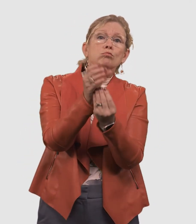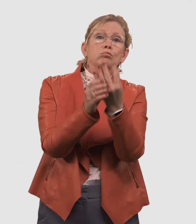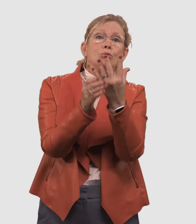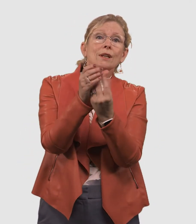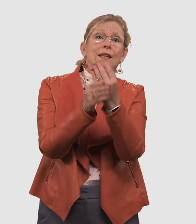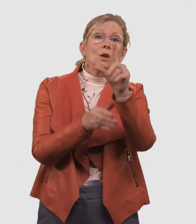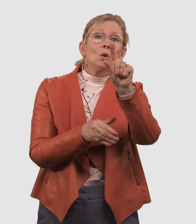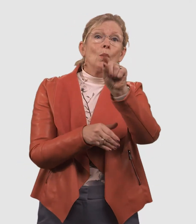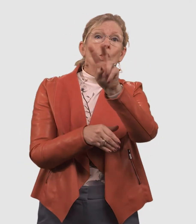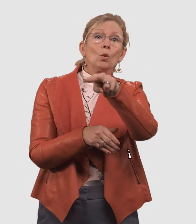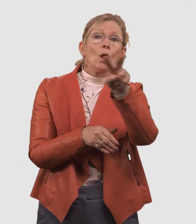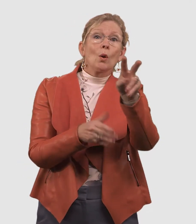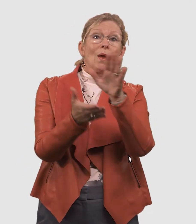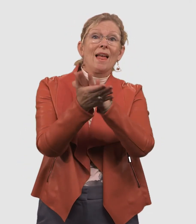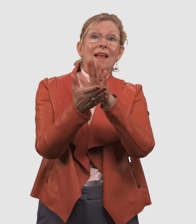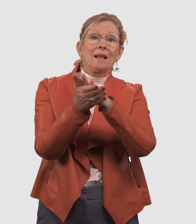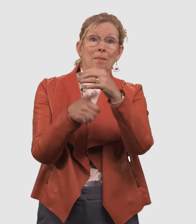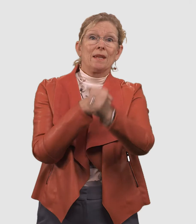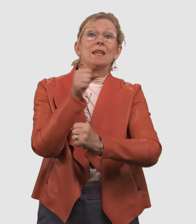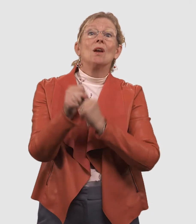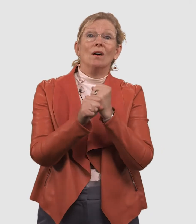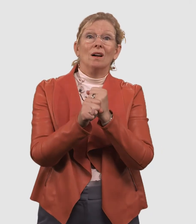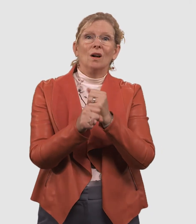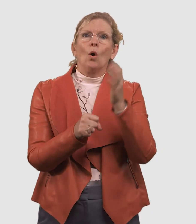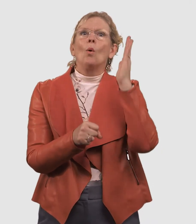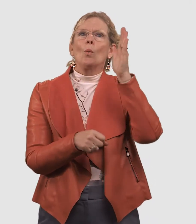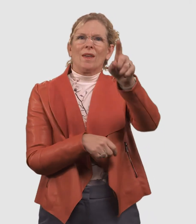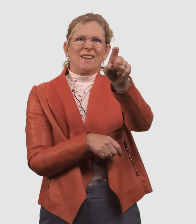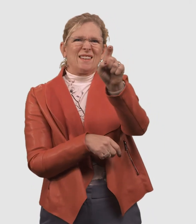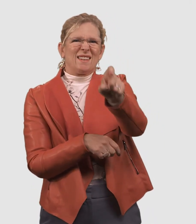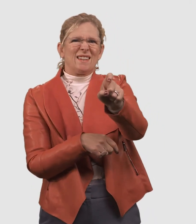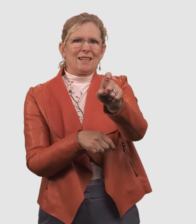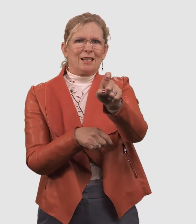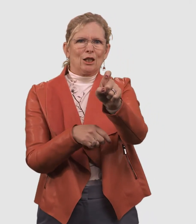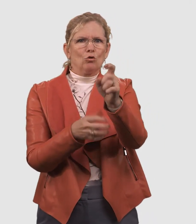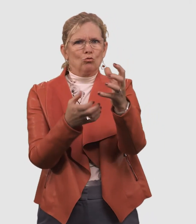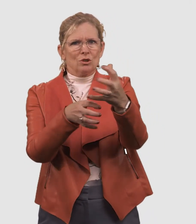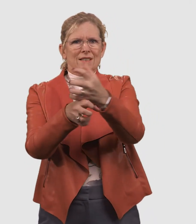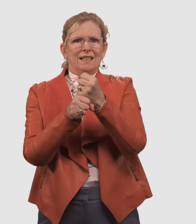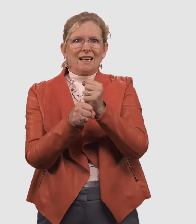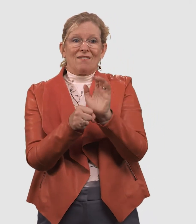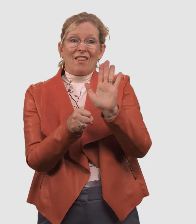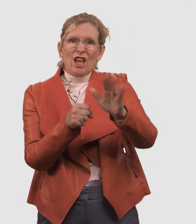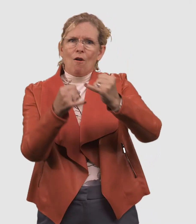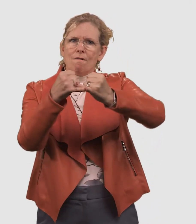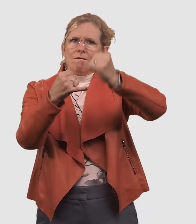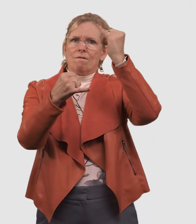· All other students enrolled for the Spring 2022 academic year